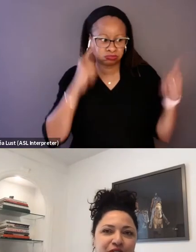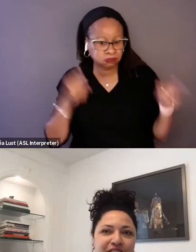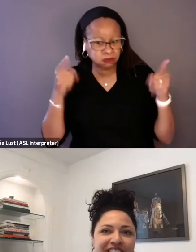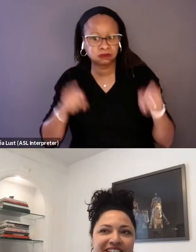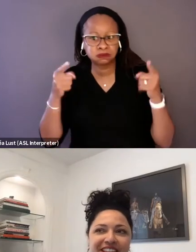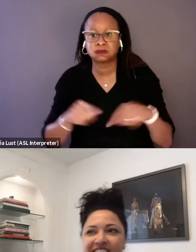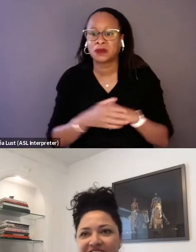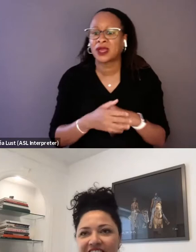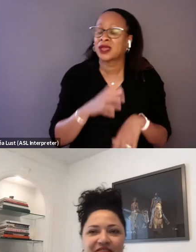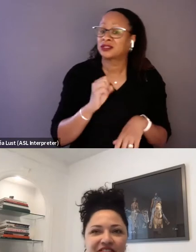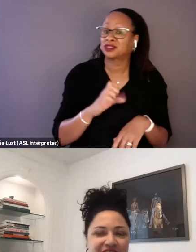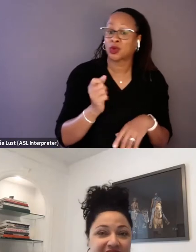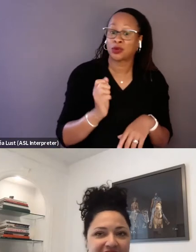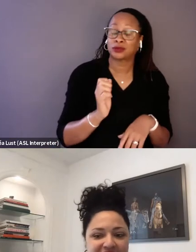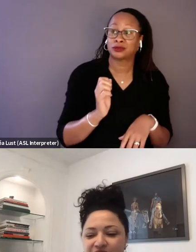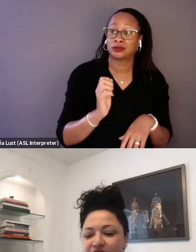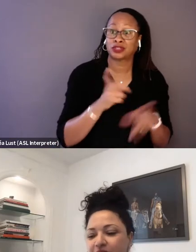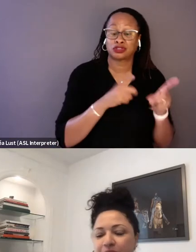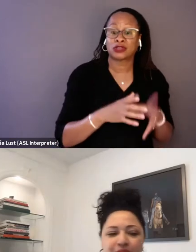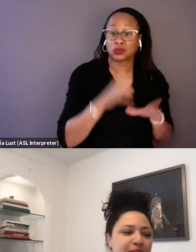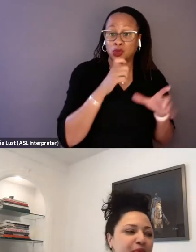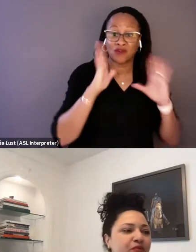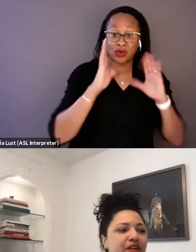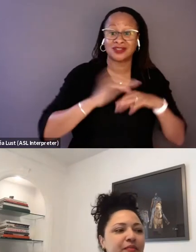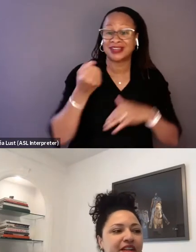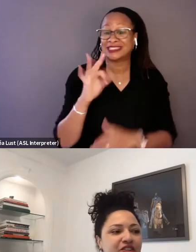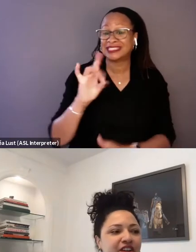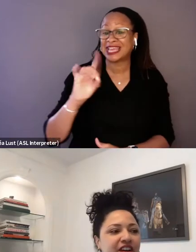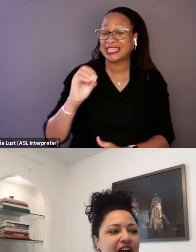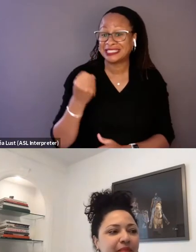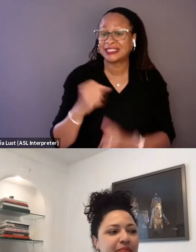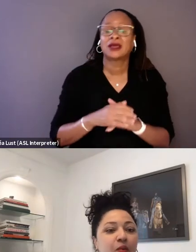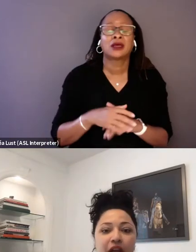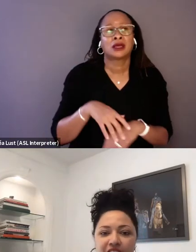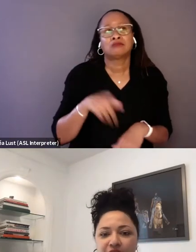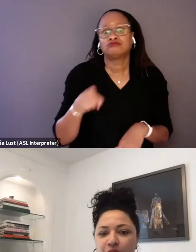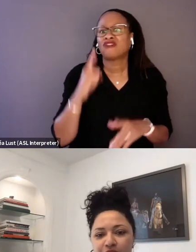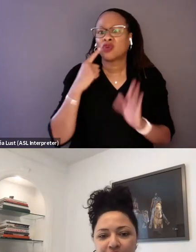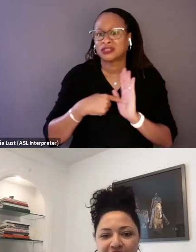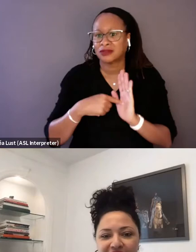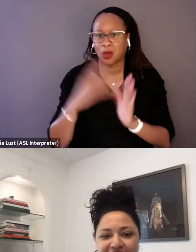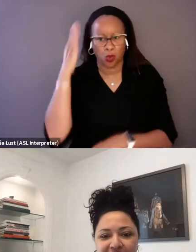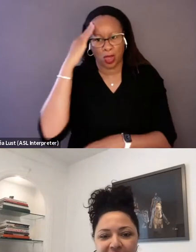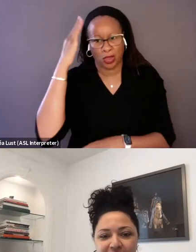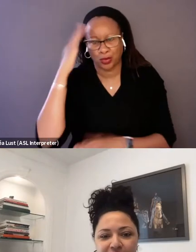doing the 1970s or the '80s for example, were very much aware of what was going on in the decades